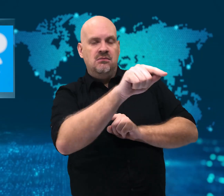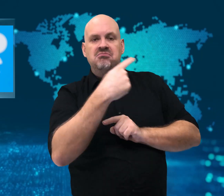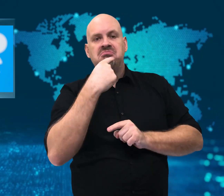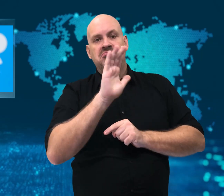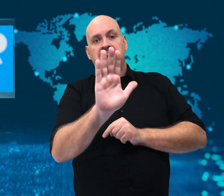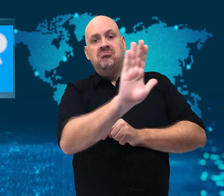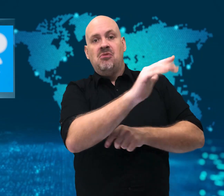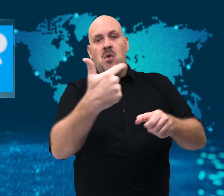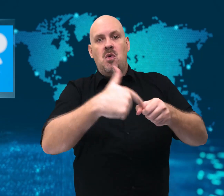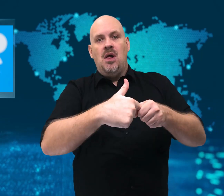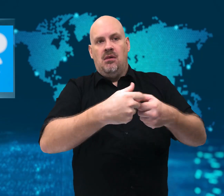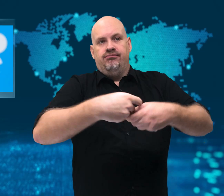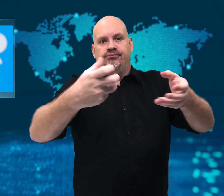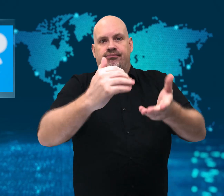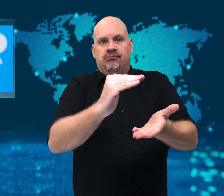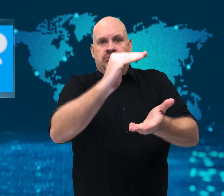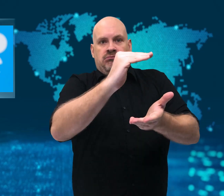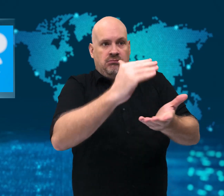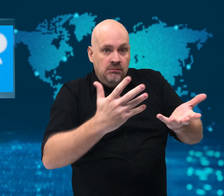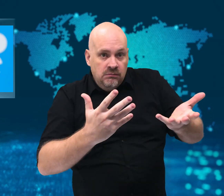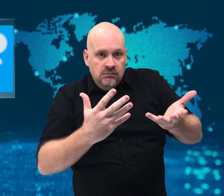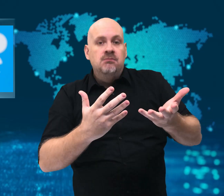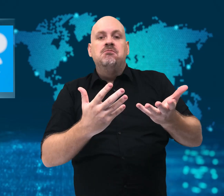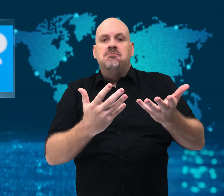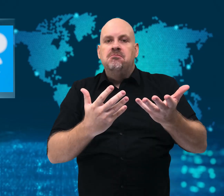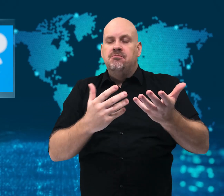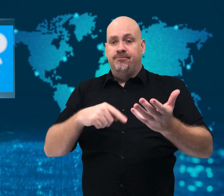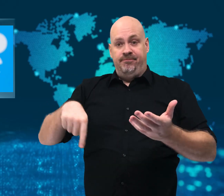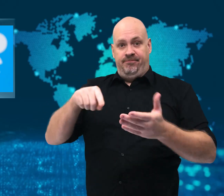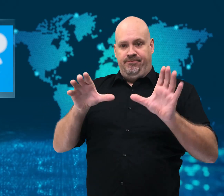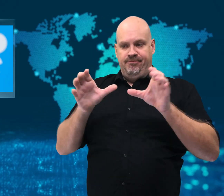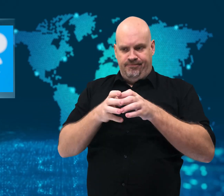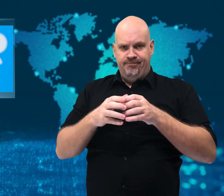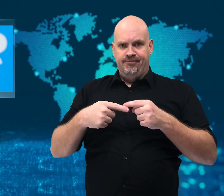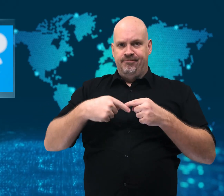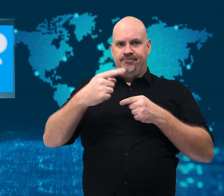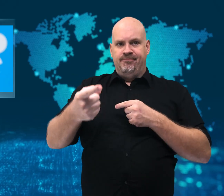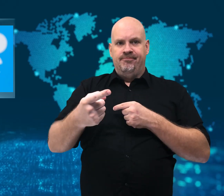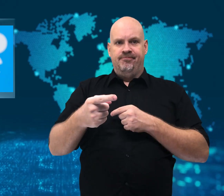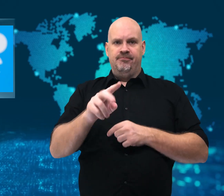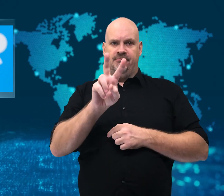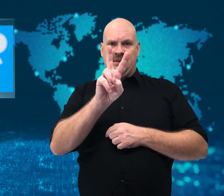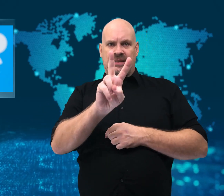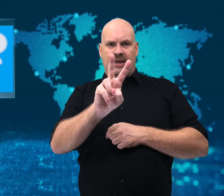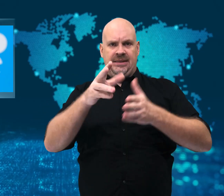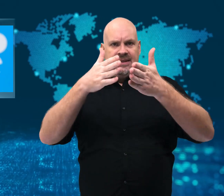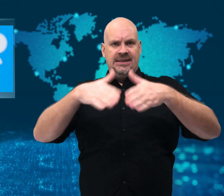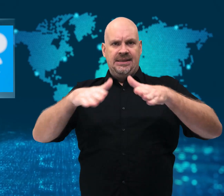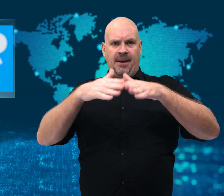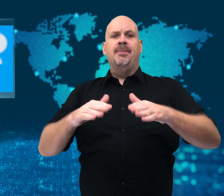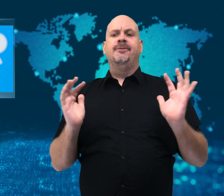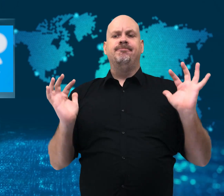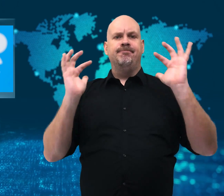OPEC was set to meet on December 2nd to consider increasing